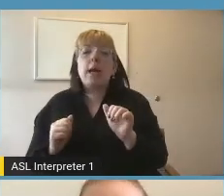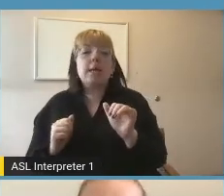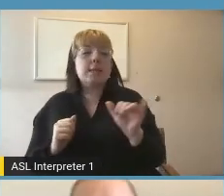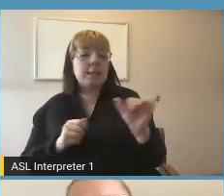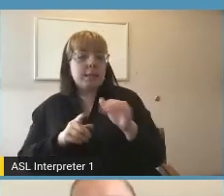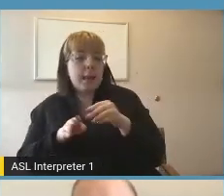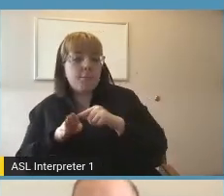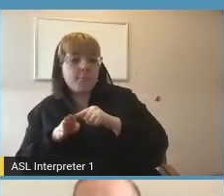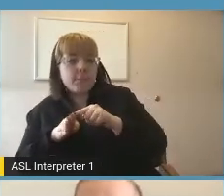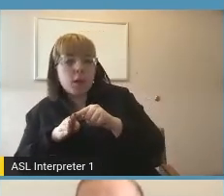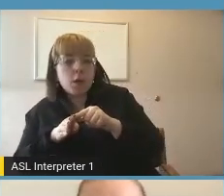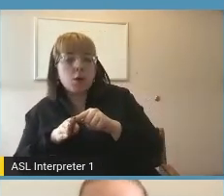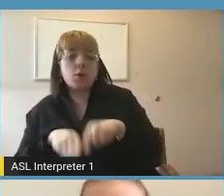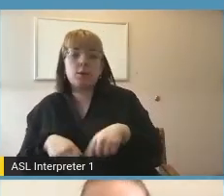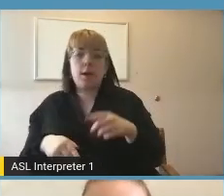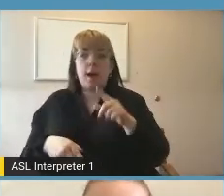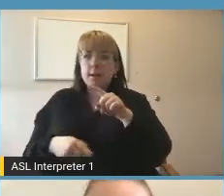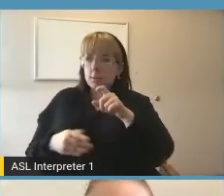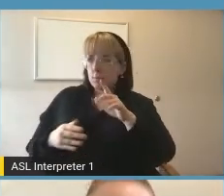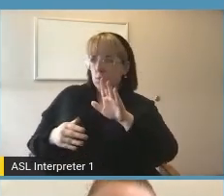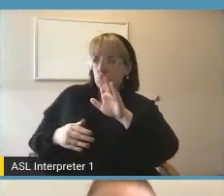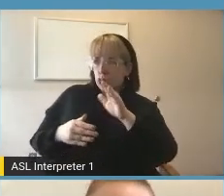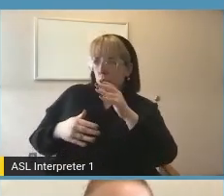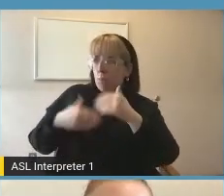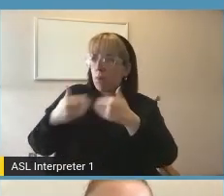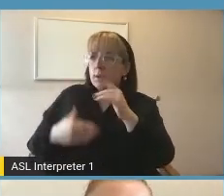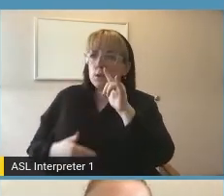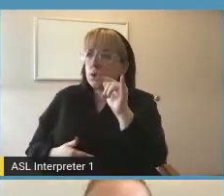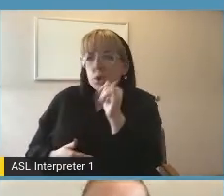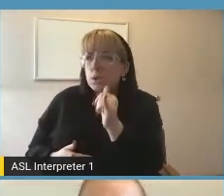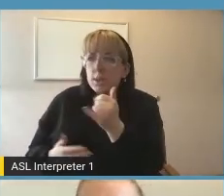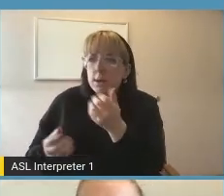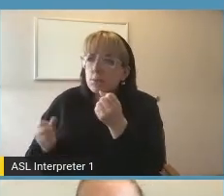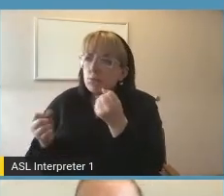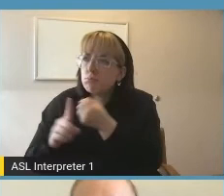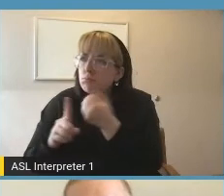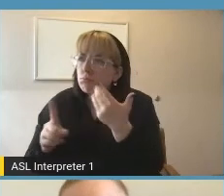Ask them to walk you through their process so you understand what to expect at each step.